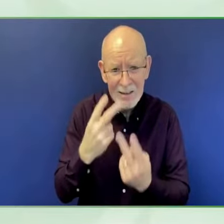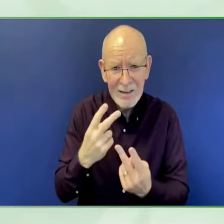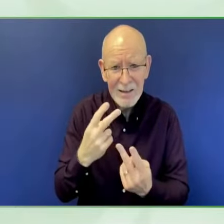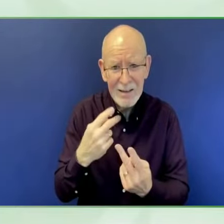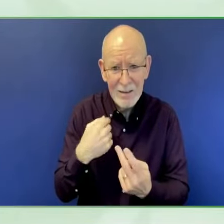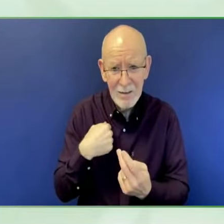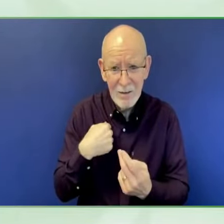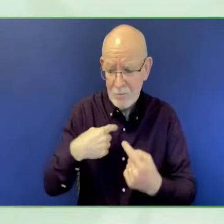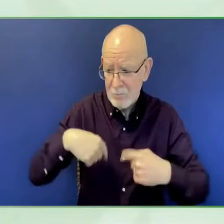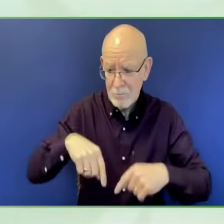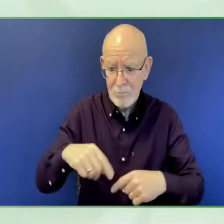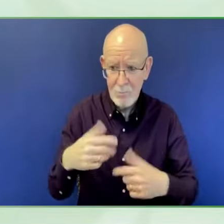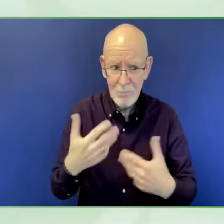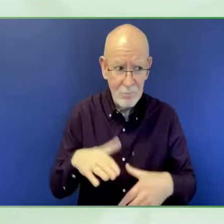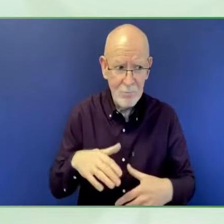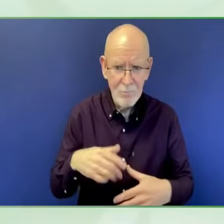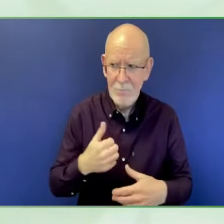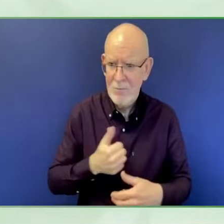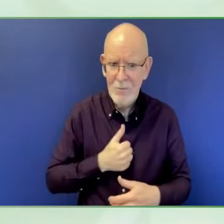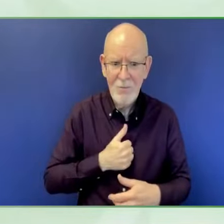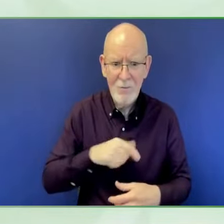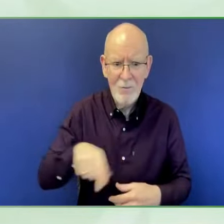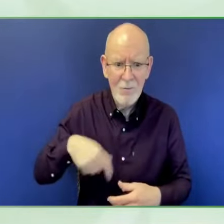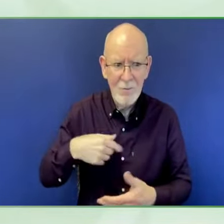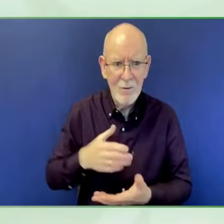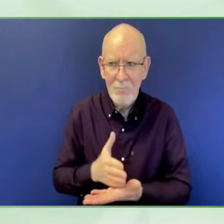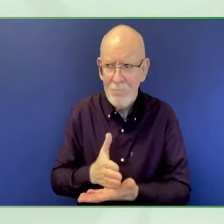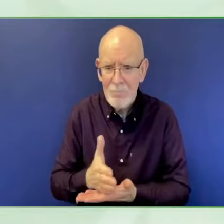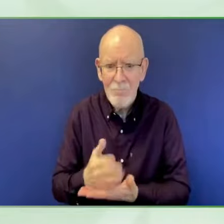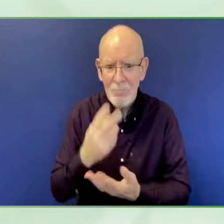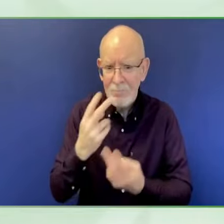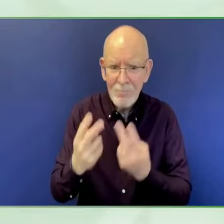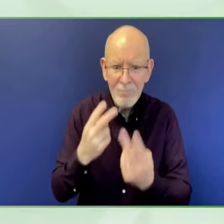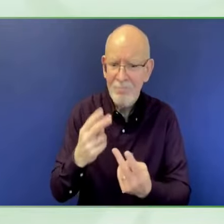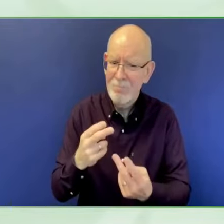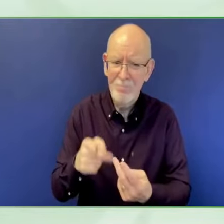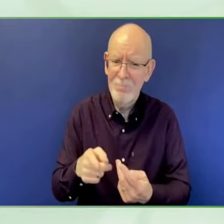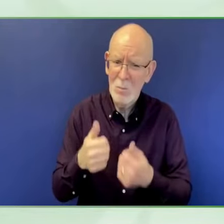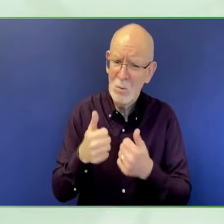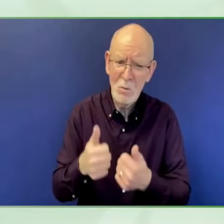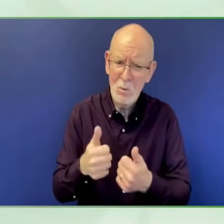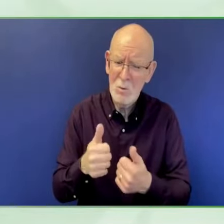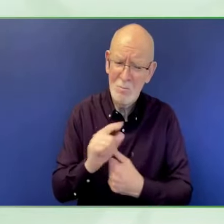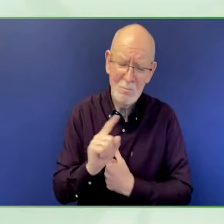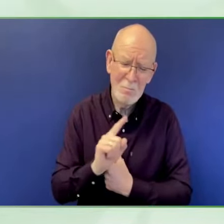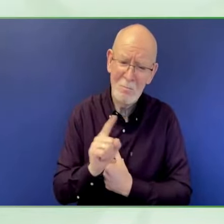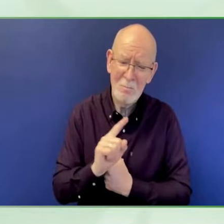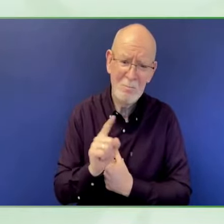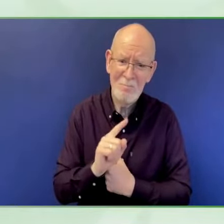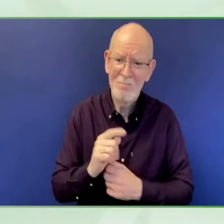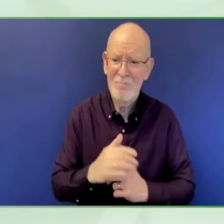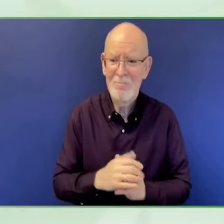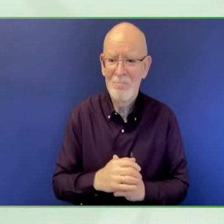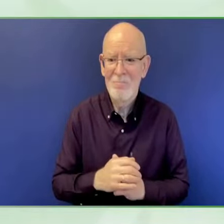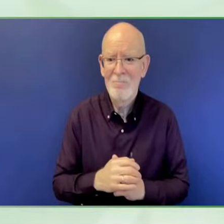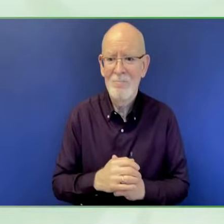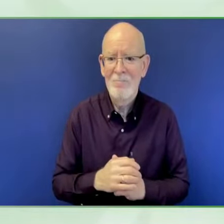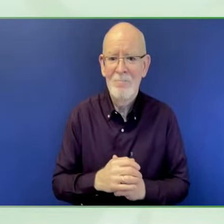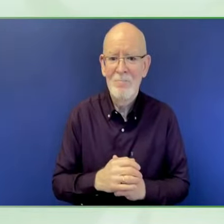And we want deinstitutionalisation to take place. And what is this?